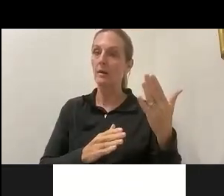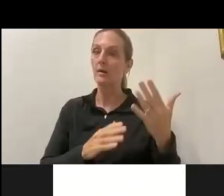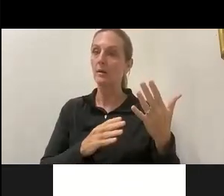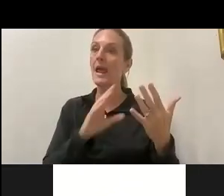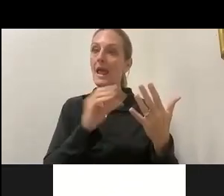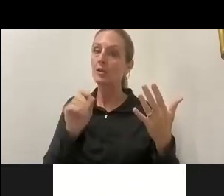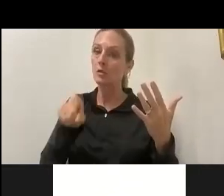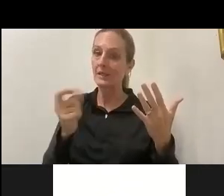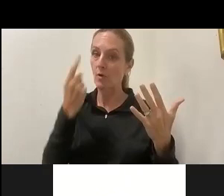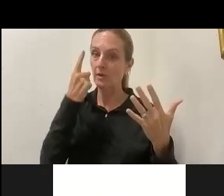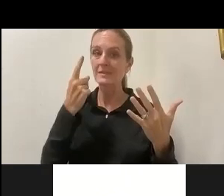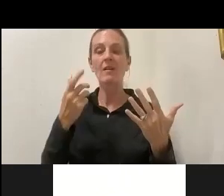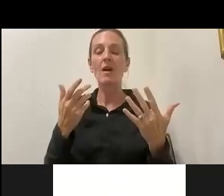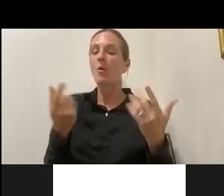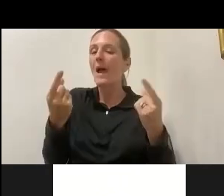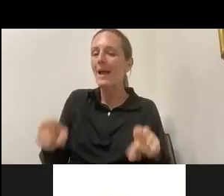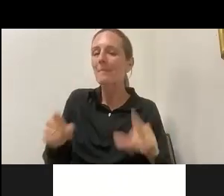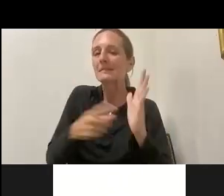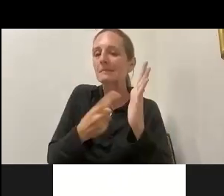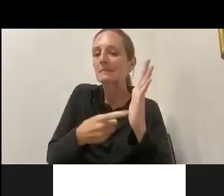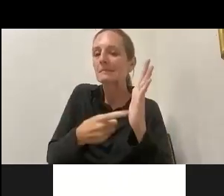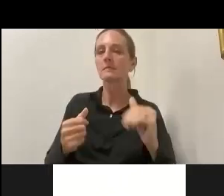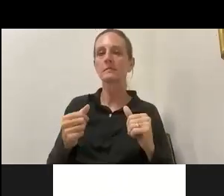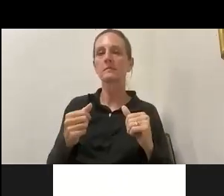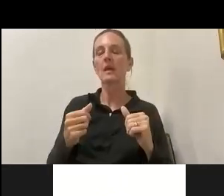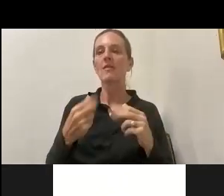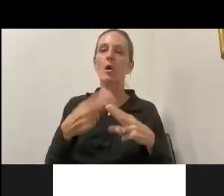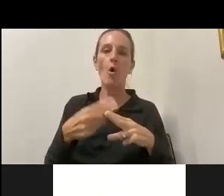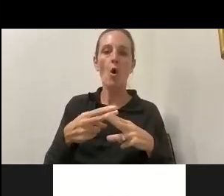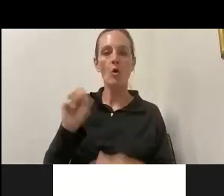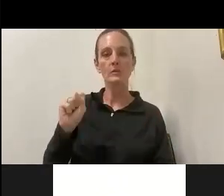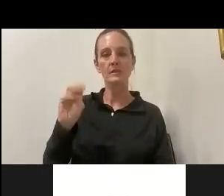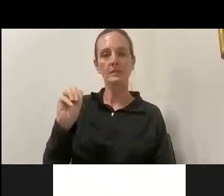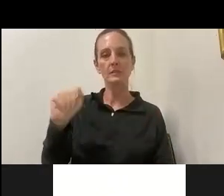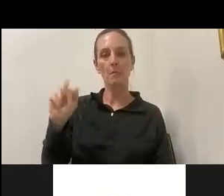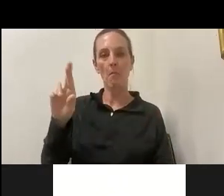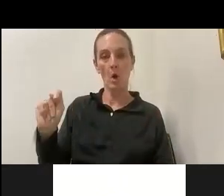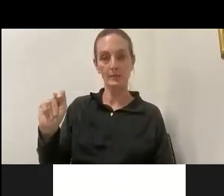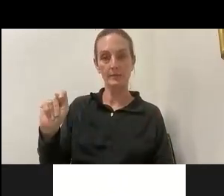Often these objectives are referred to as smart objectives which means they need to be specific,